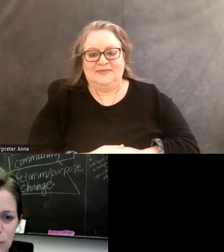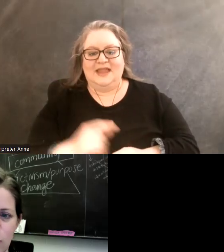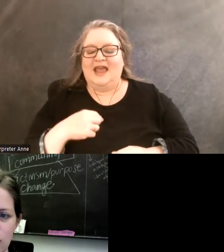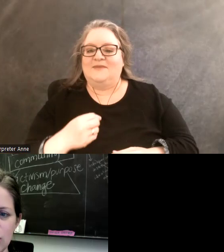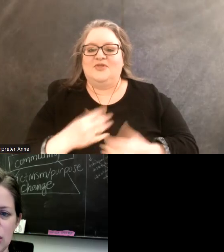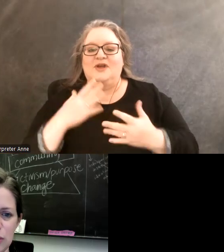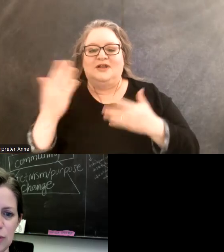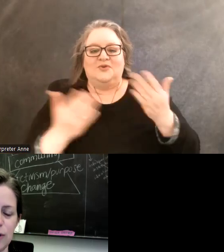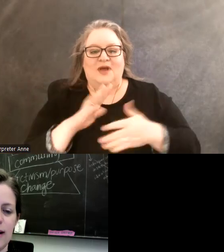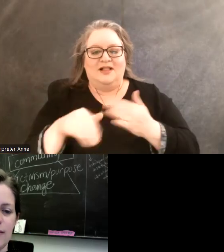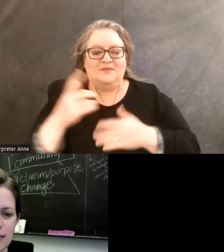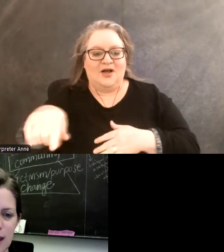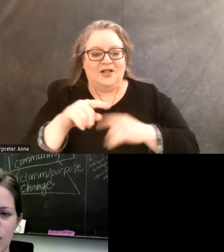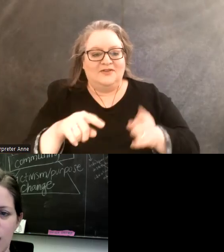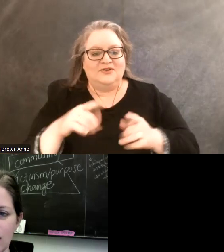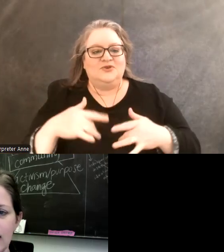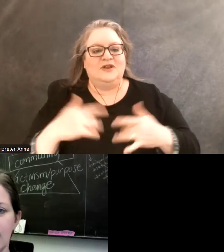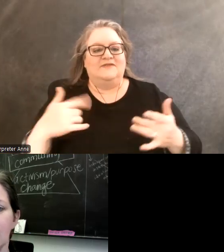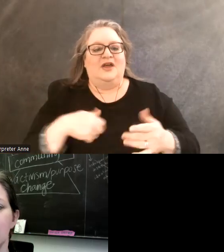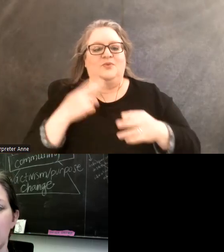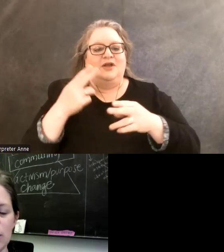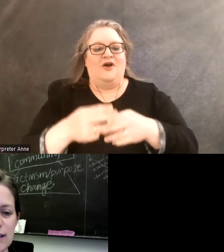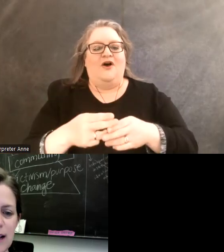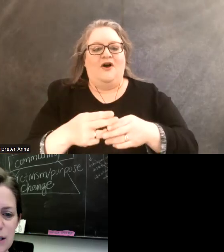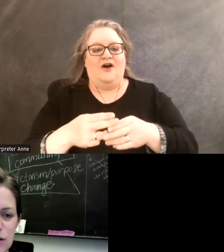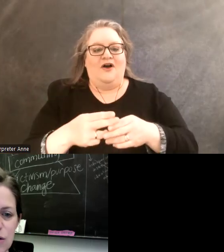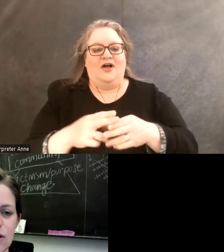you all to an event we're calling Representational